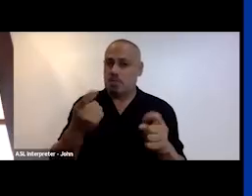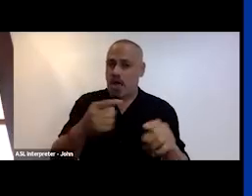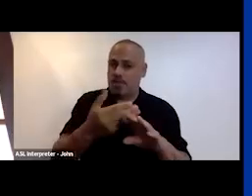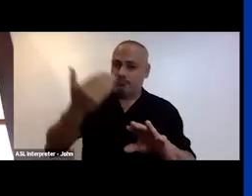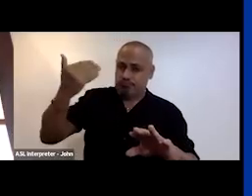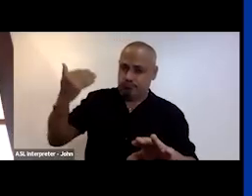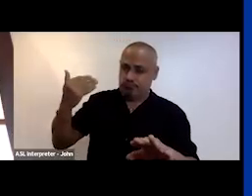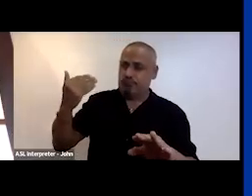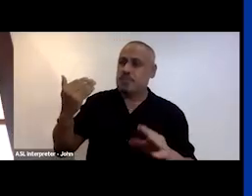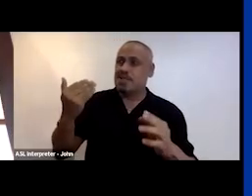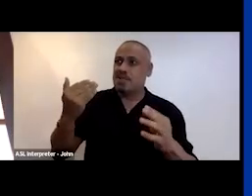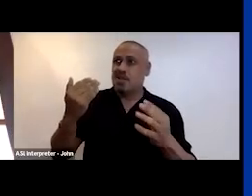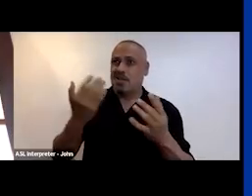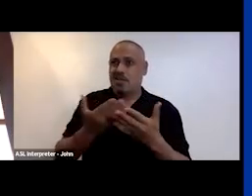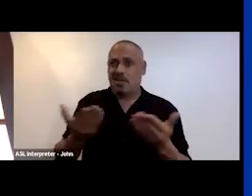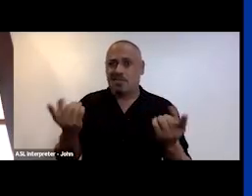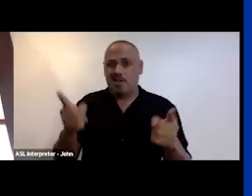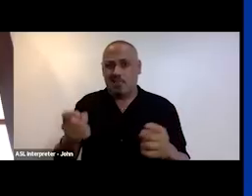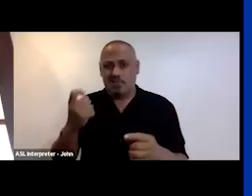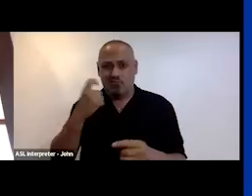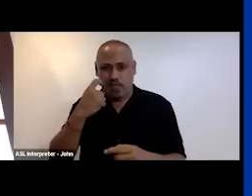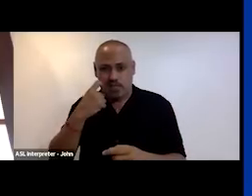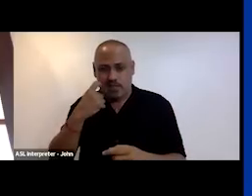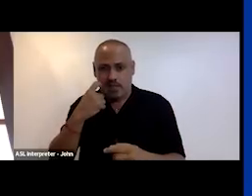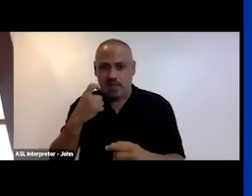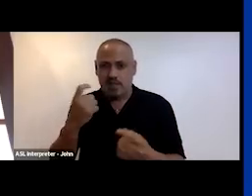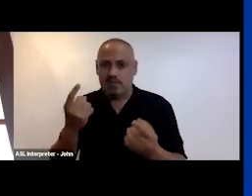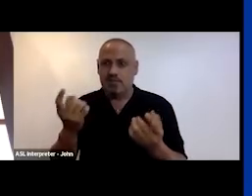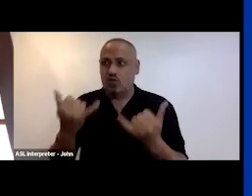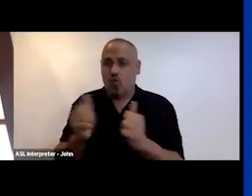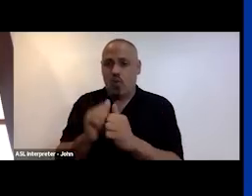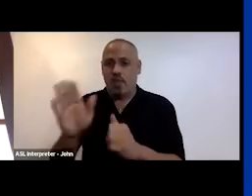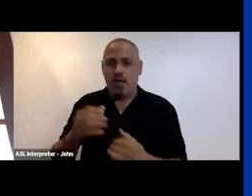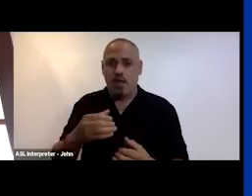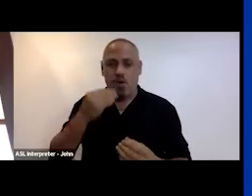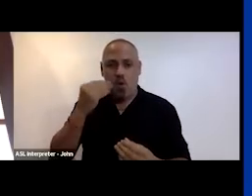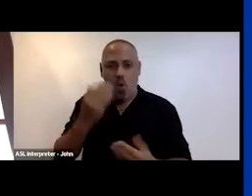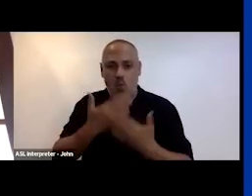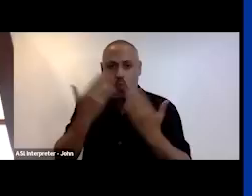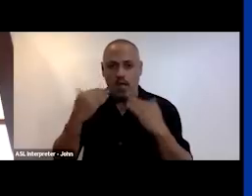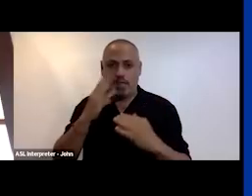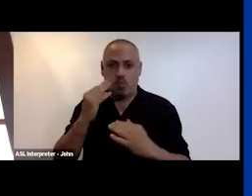and stuff that's happening very recently and concurrently with their homelessness experience. It's important to know